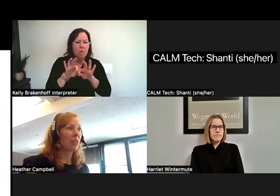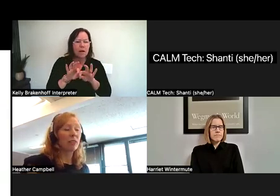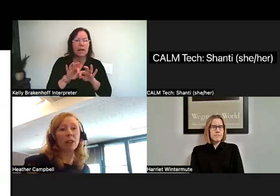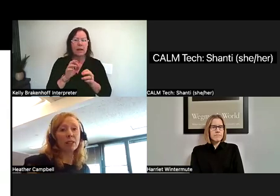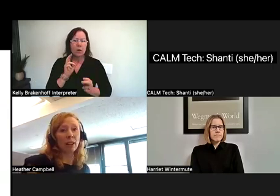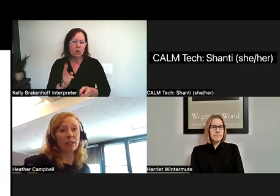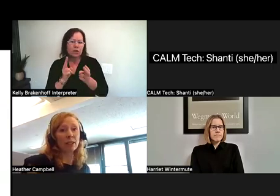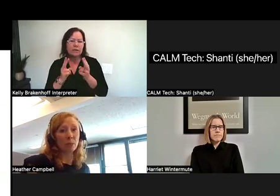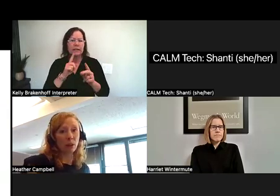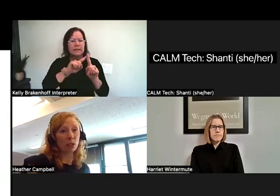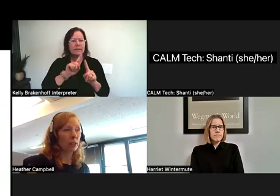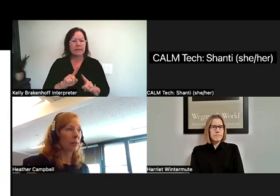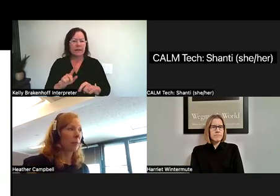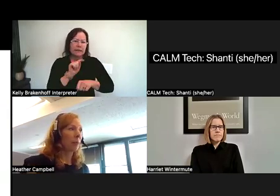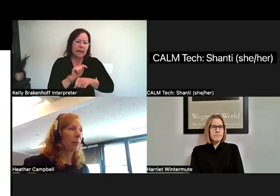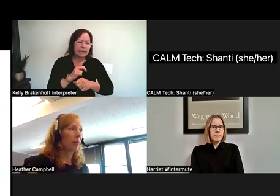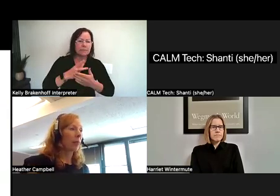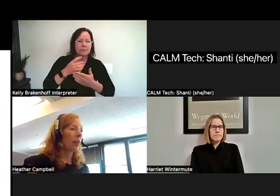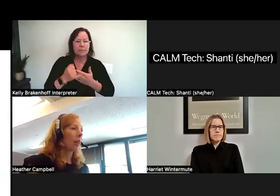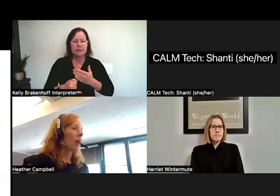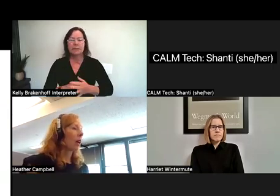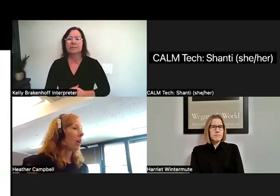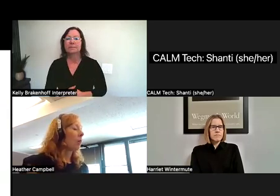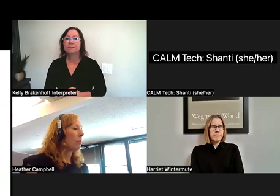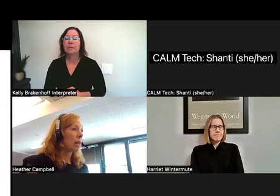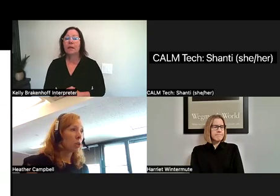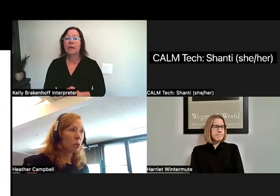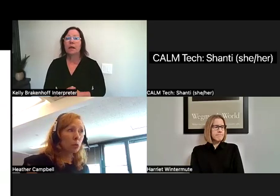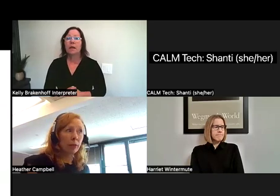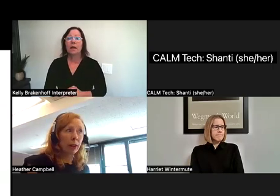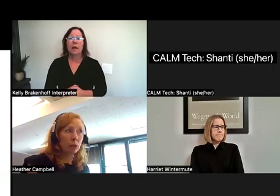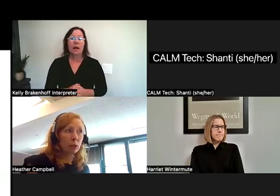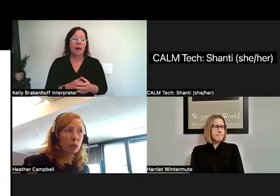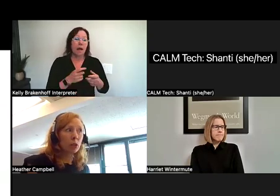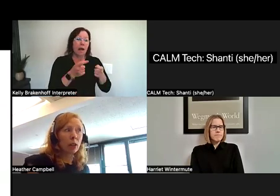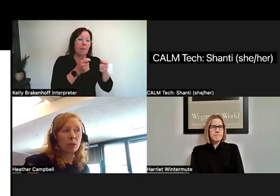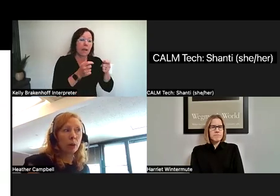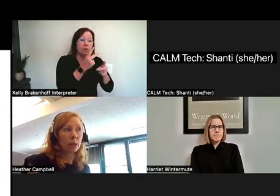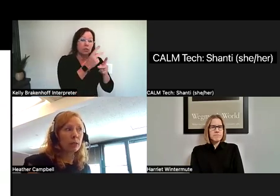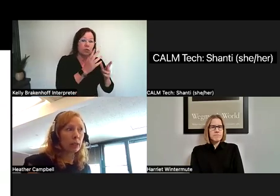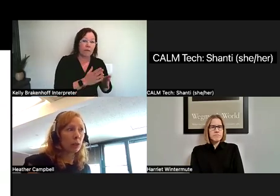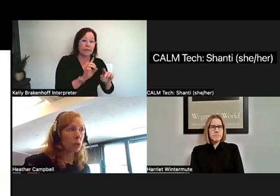the various tasks and projects. Managers. Supervisors and departments of leaders or